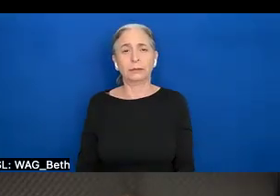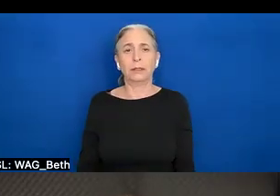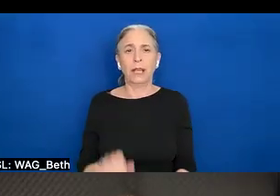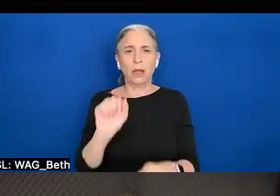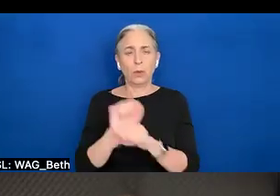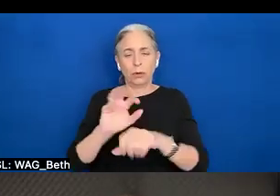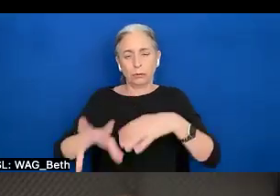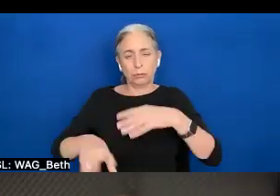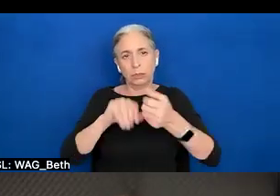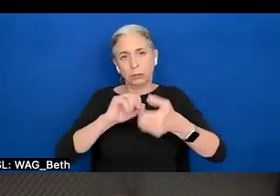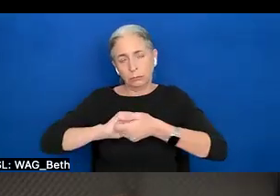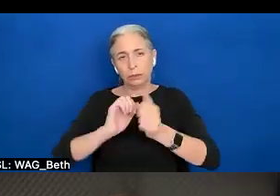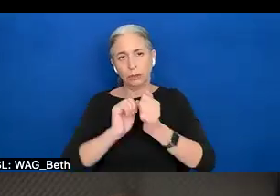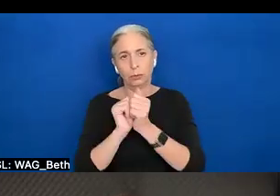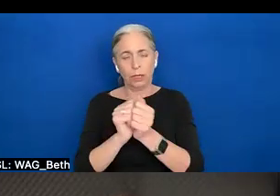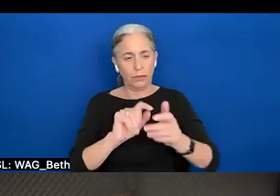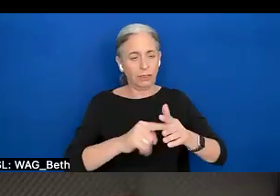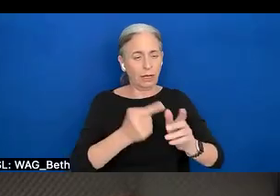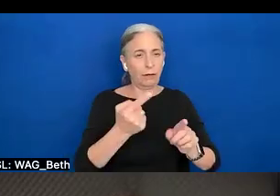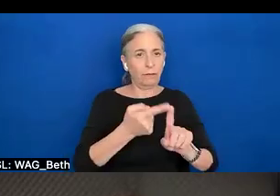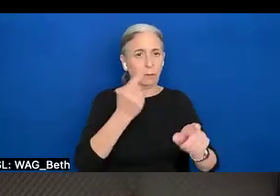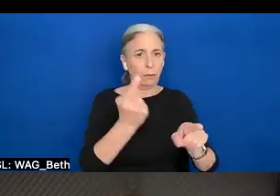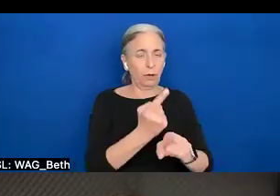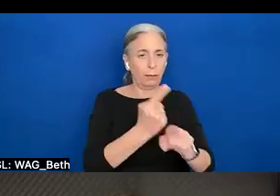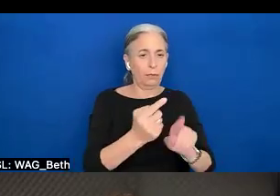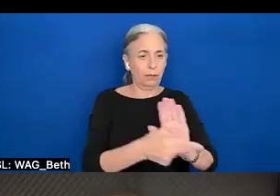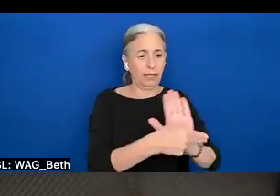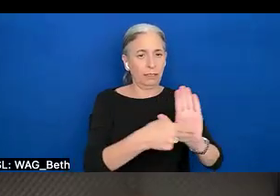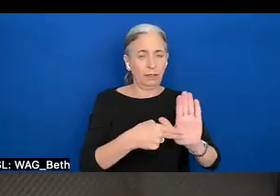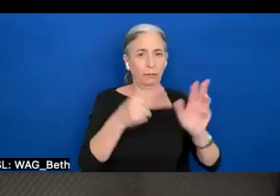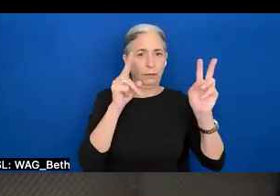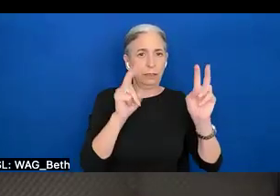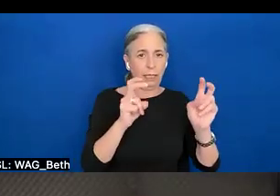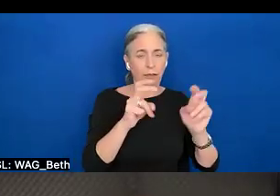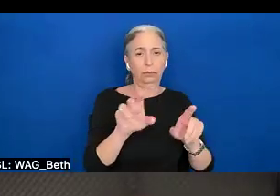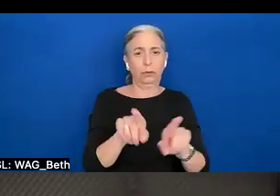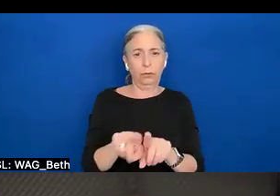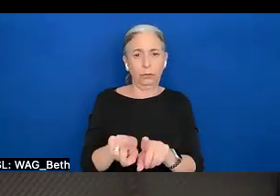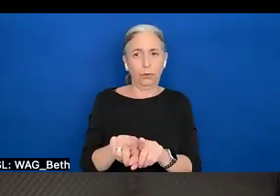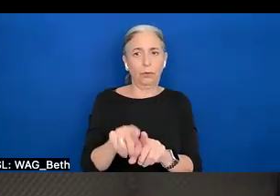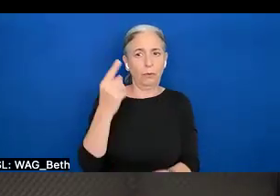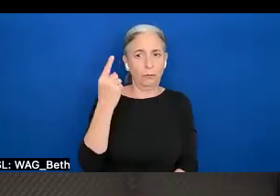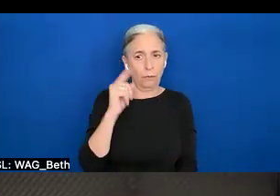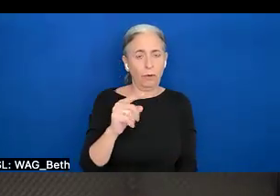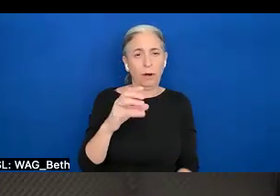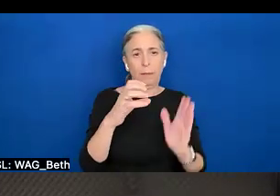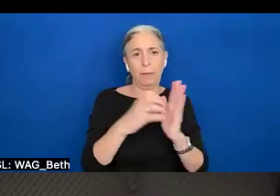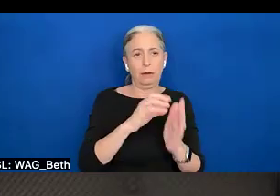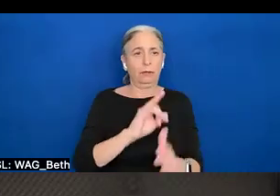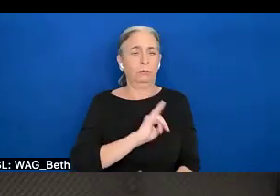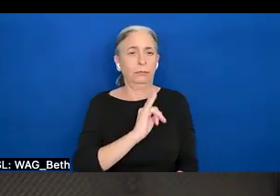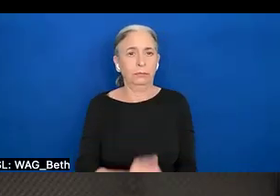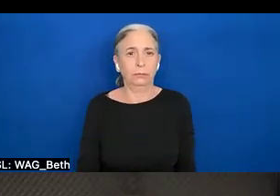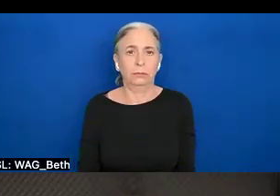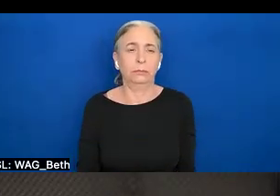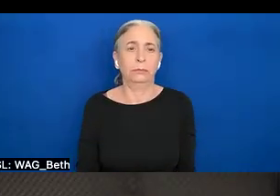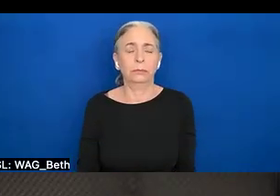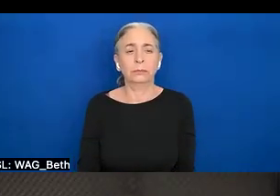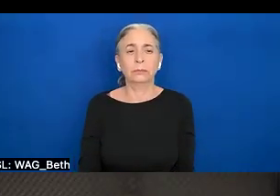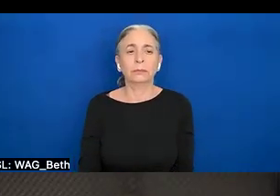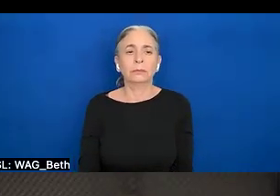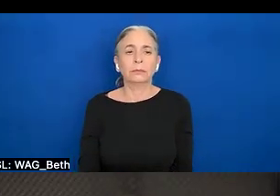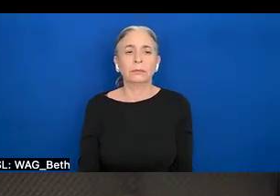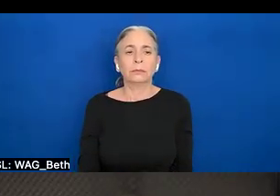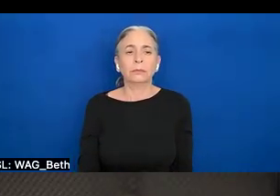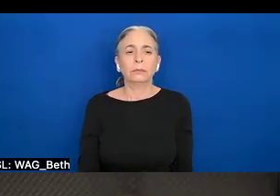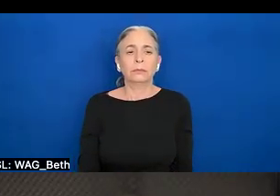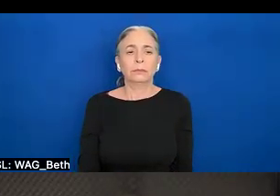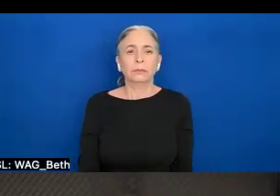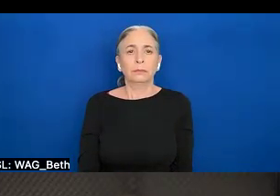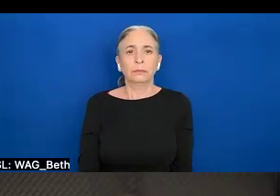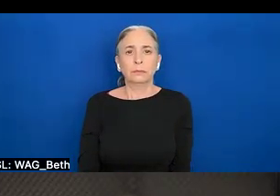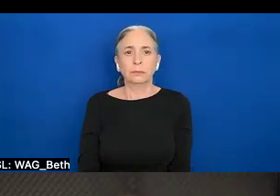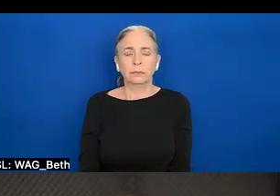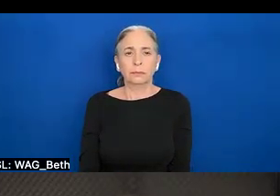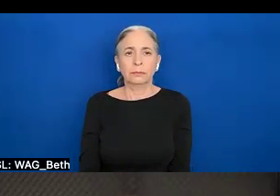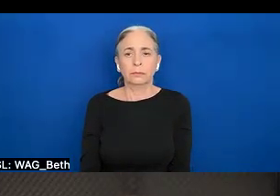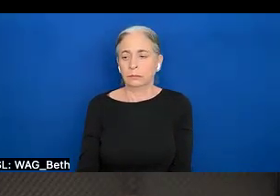And everything start from a proper classification of